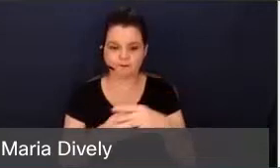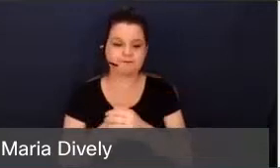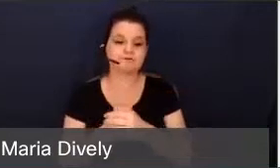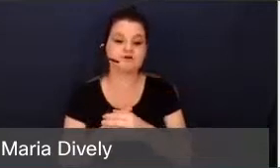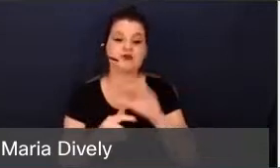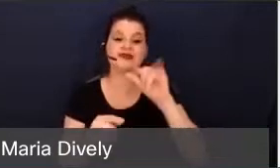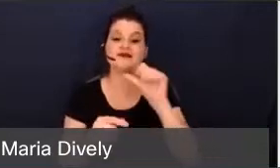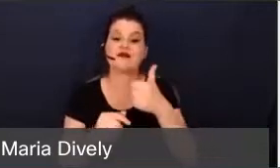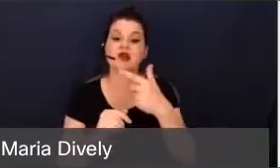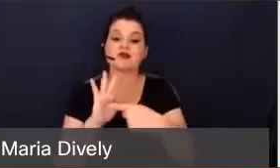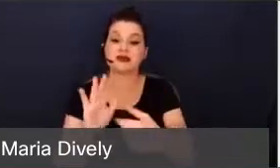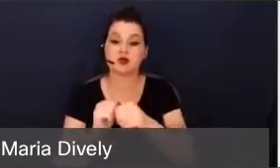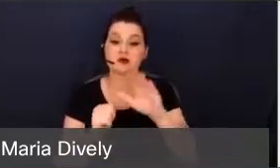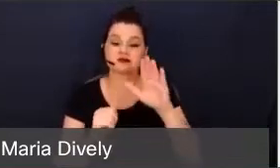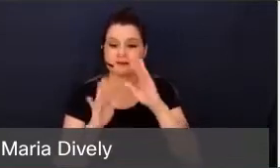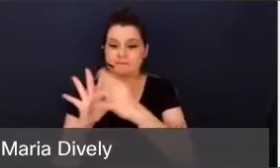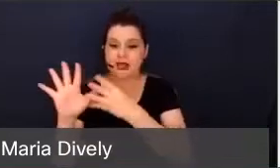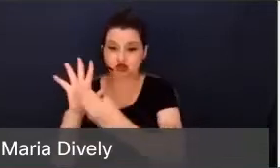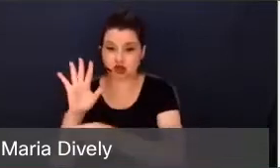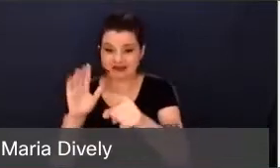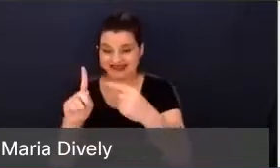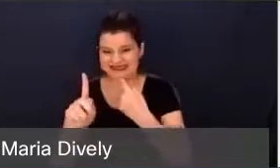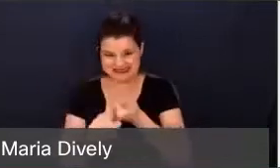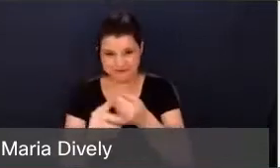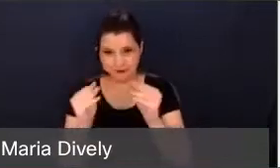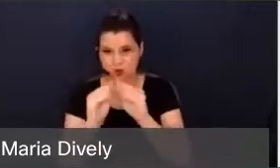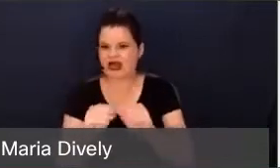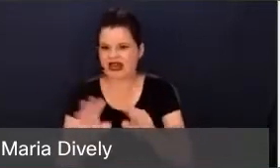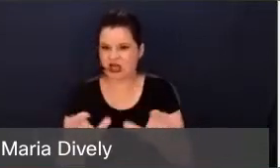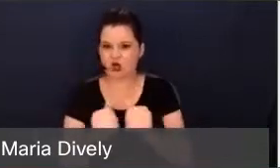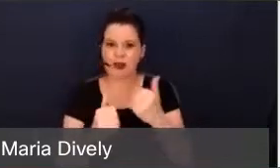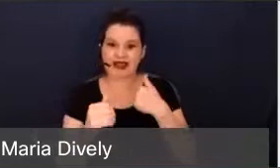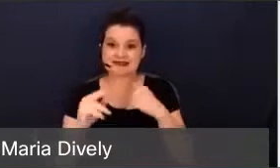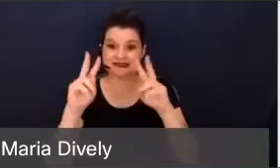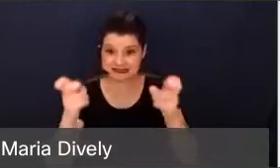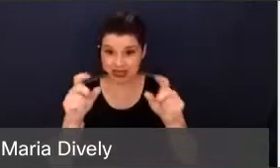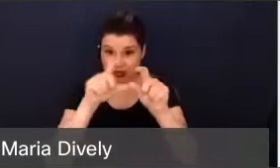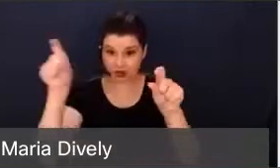So this is another example of a pie chart and this one is a little bit more clear, it's got a title, it's got, um,